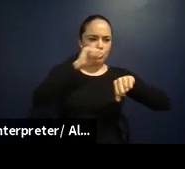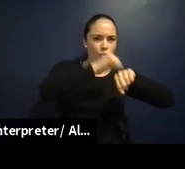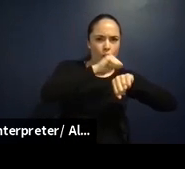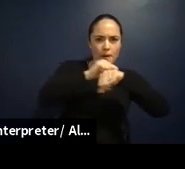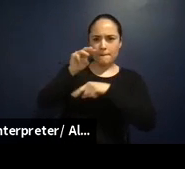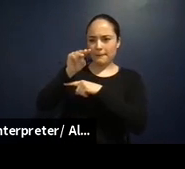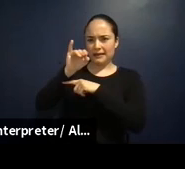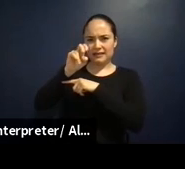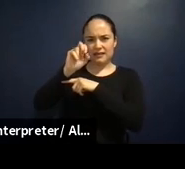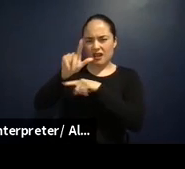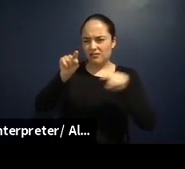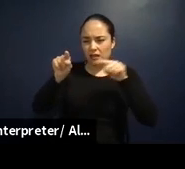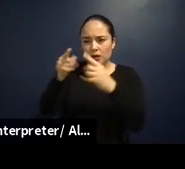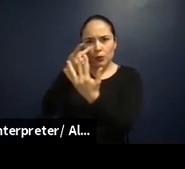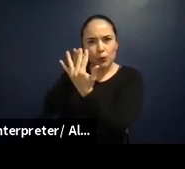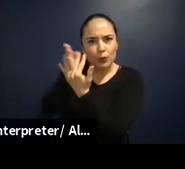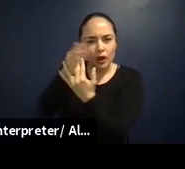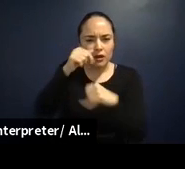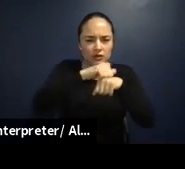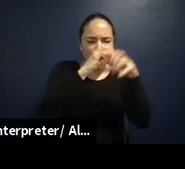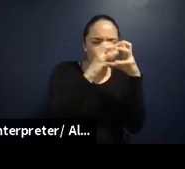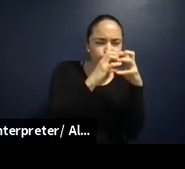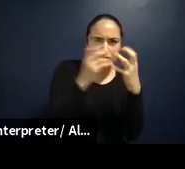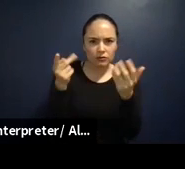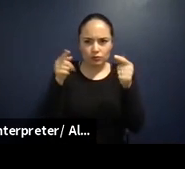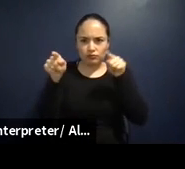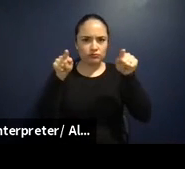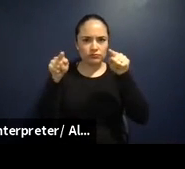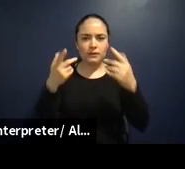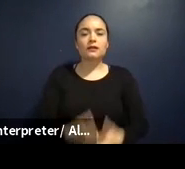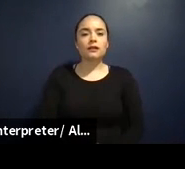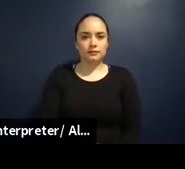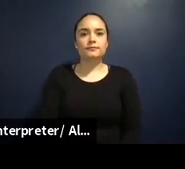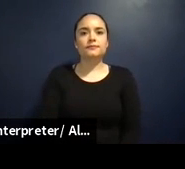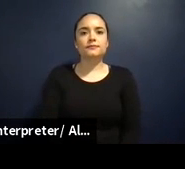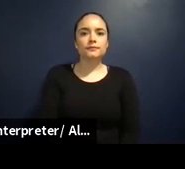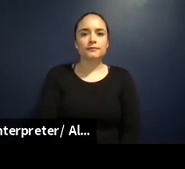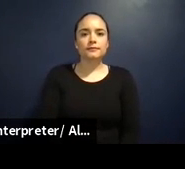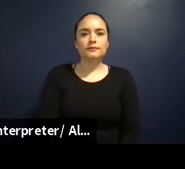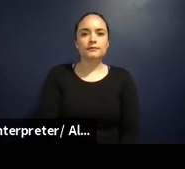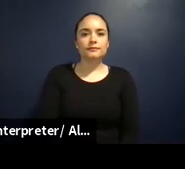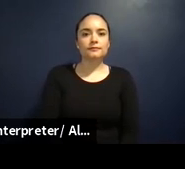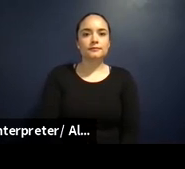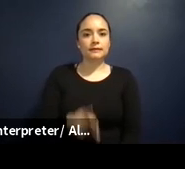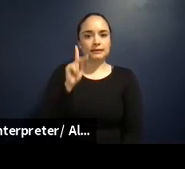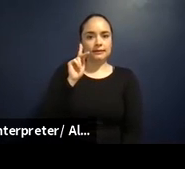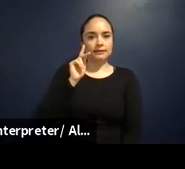[Kim]: Well, that is an awesome question. So do you have some examples at your desk, Sarah, that we can look at? [Sarah]: I do.